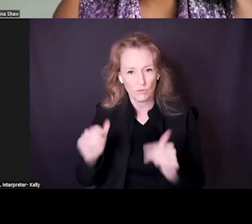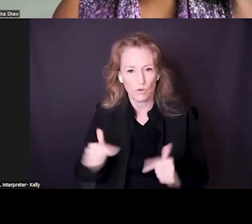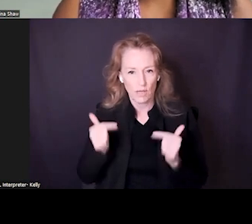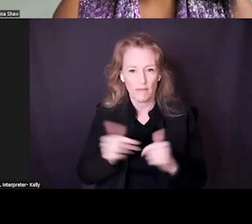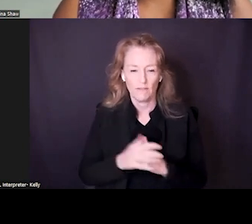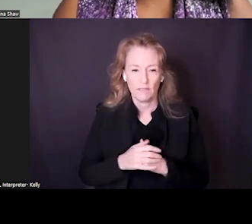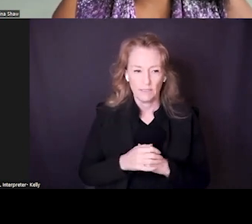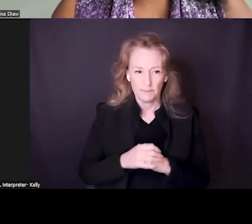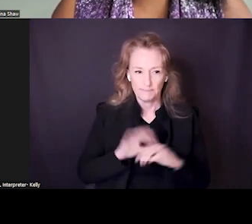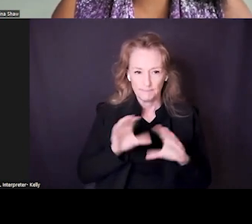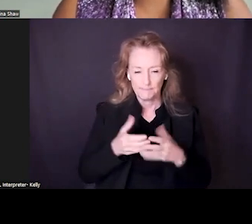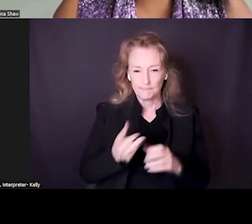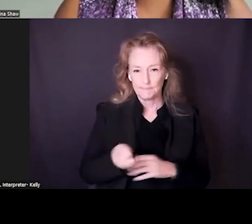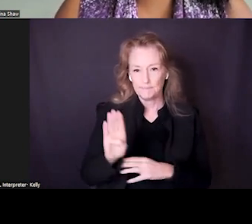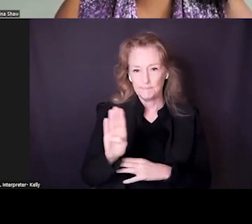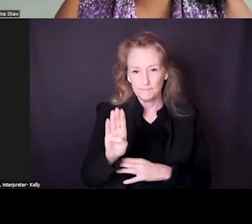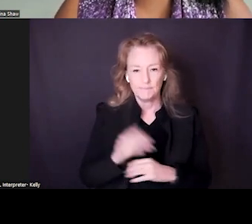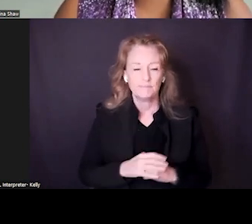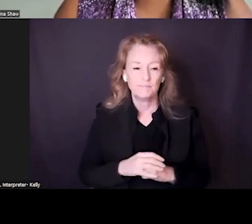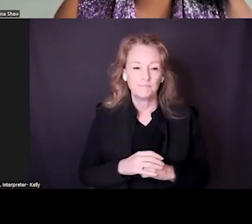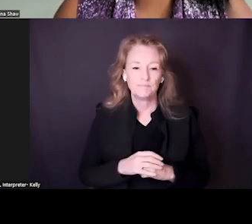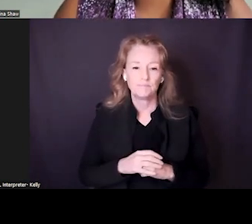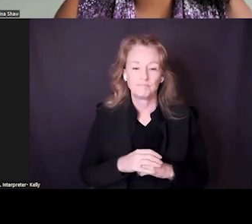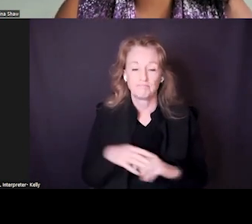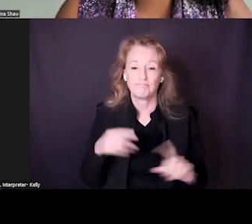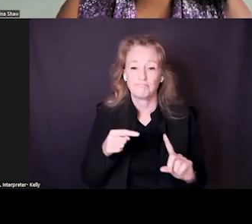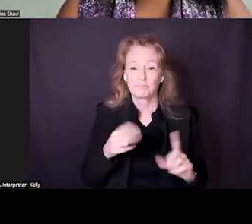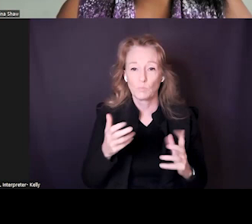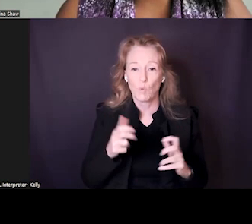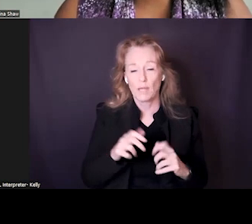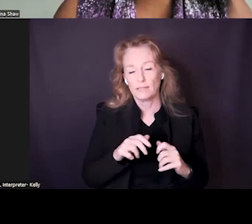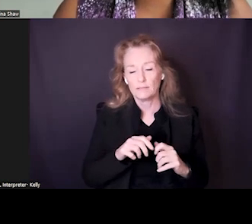TEAM B. THEY REALLY WANTED TO FOCUS ON THAT STAKEHOLDER ENGAGEMENT.